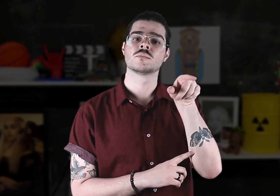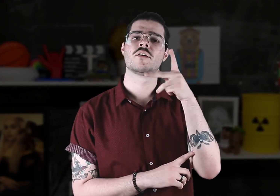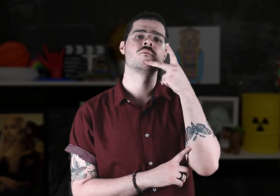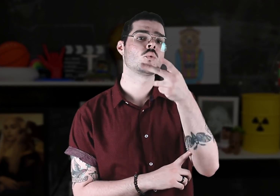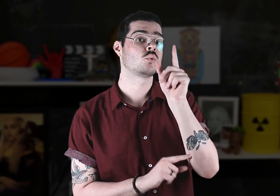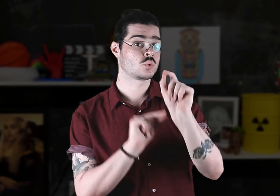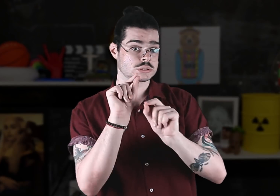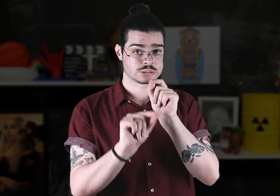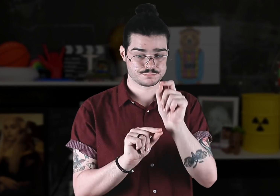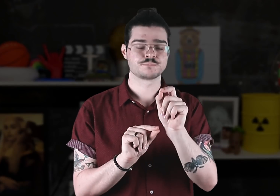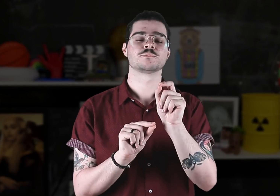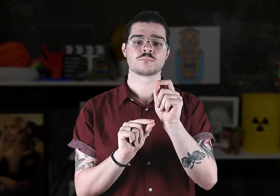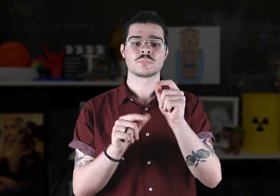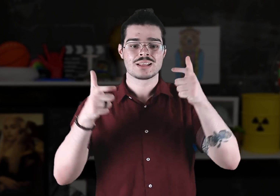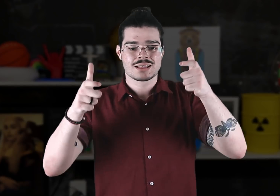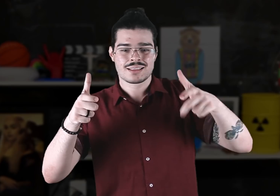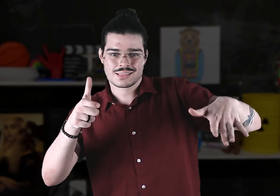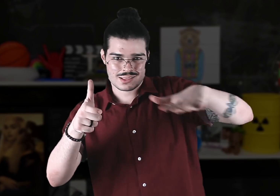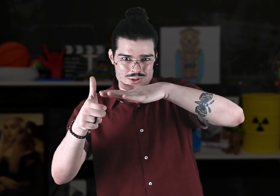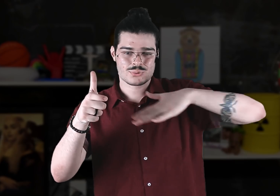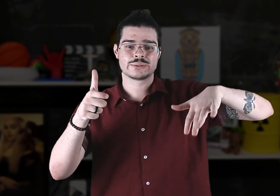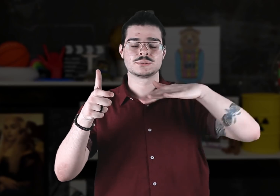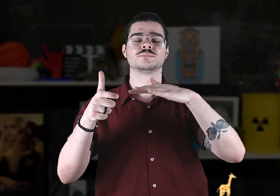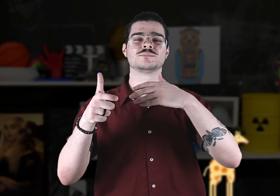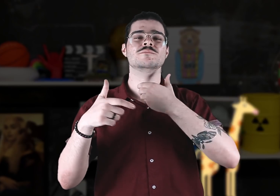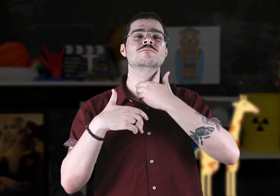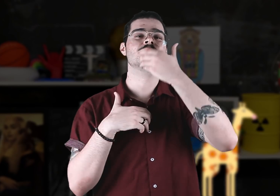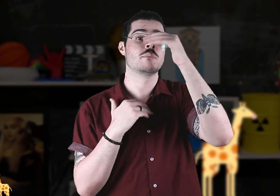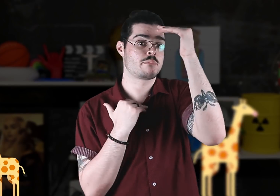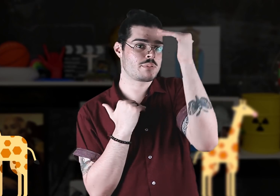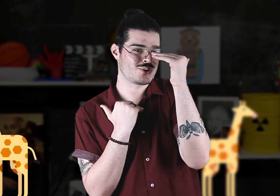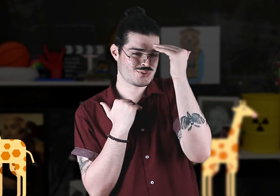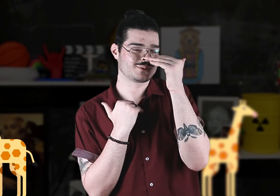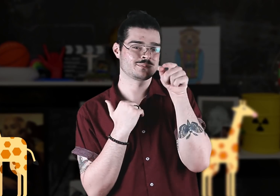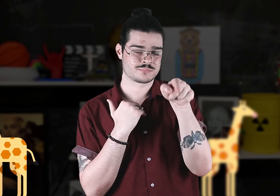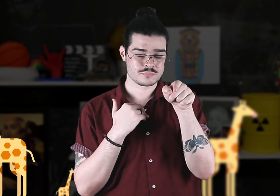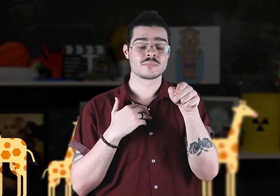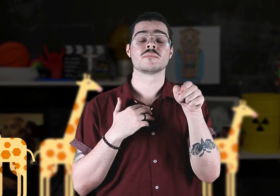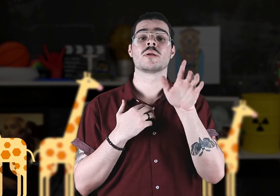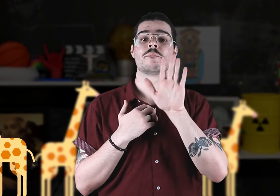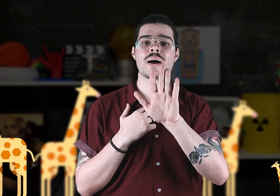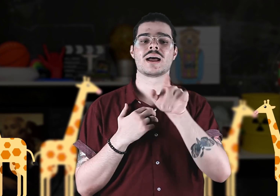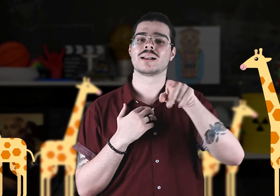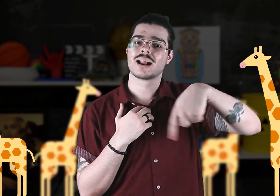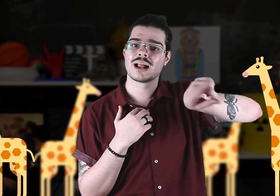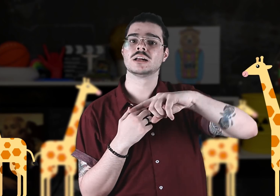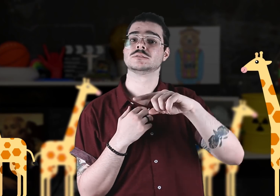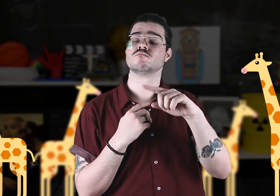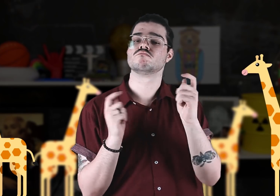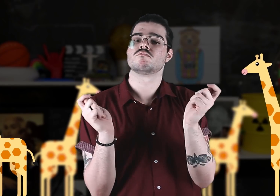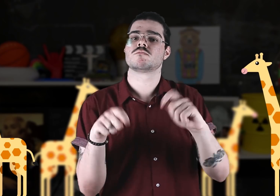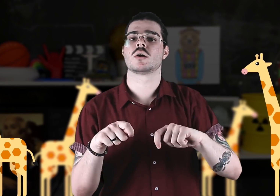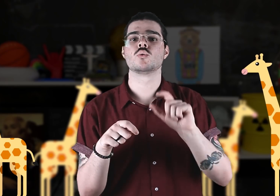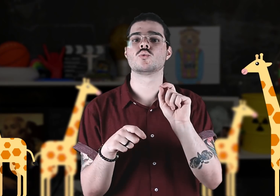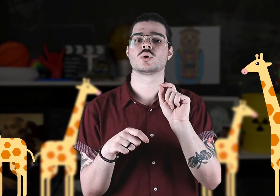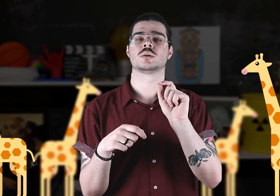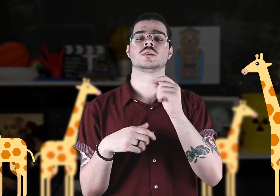says that the giraffes were all the same with short necks and that they were